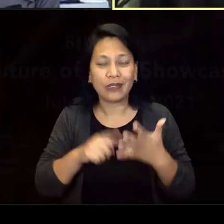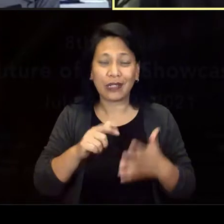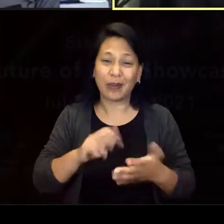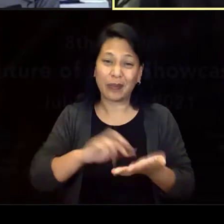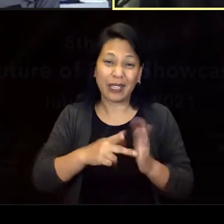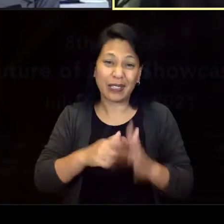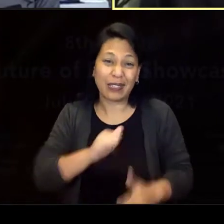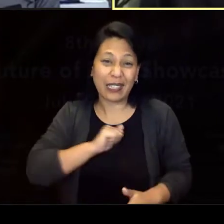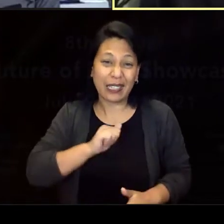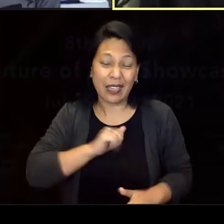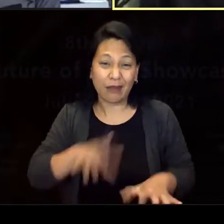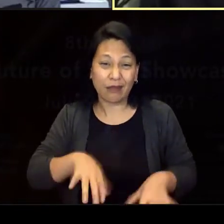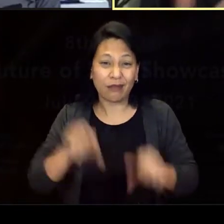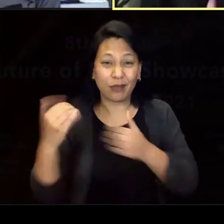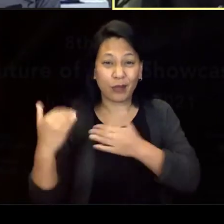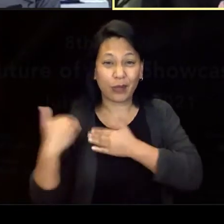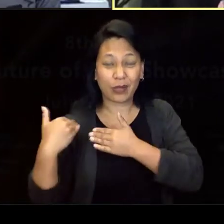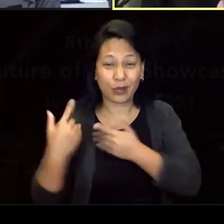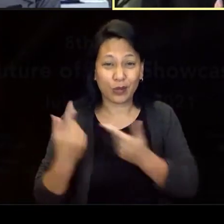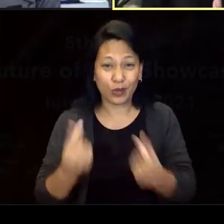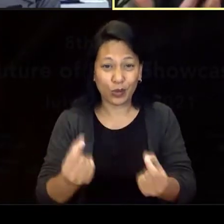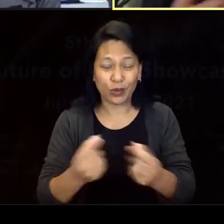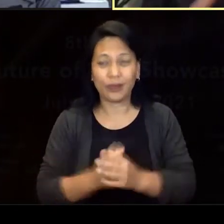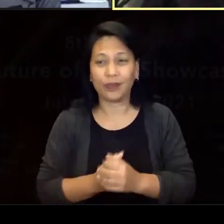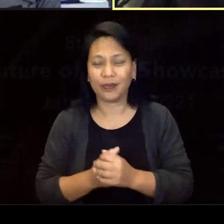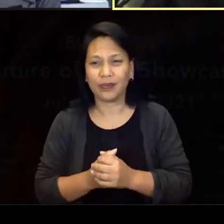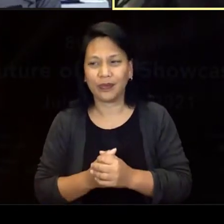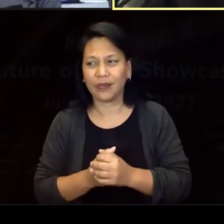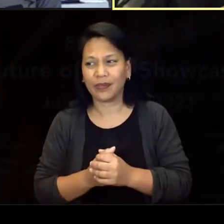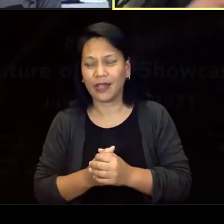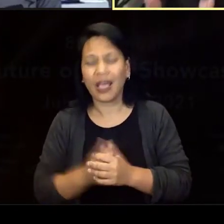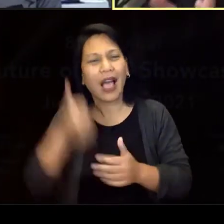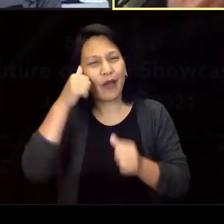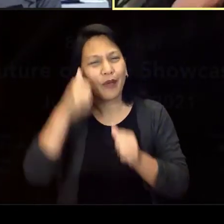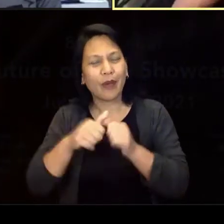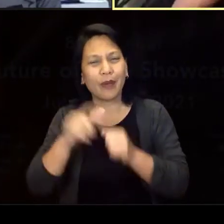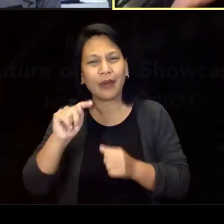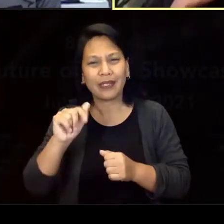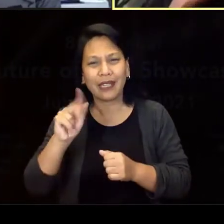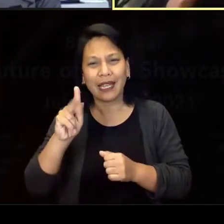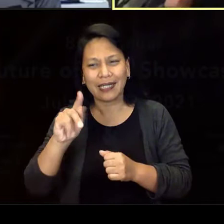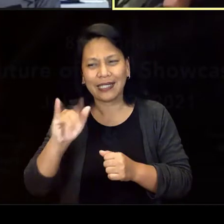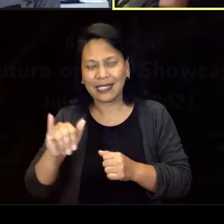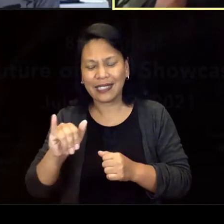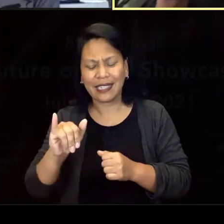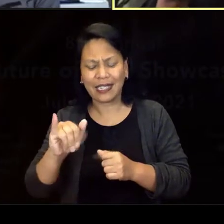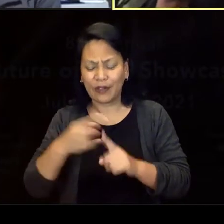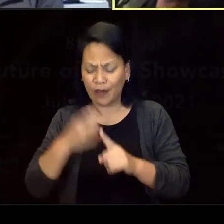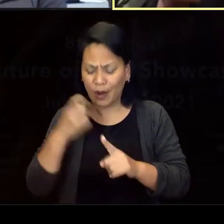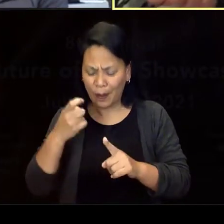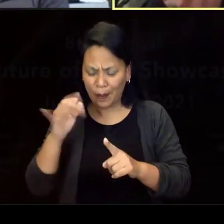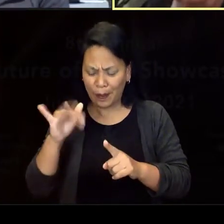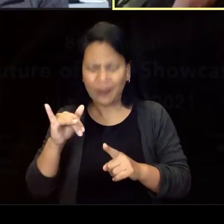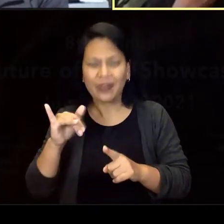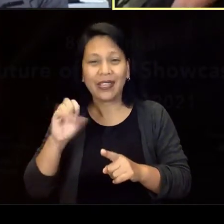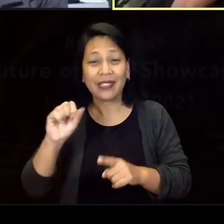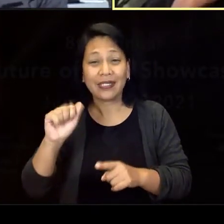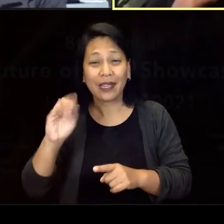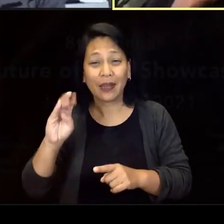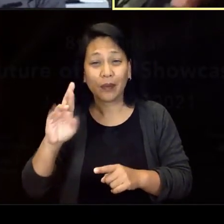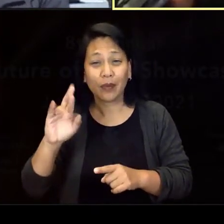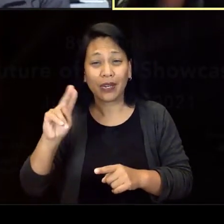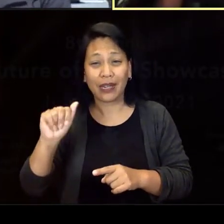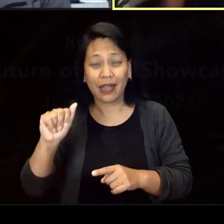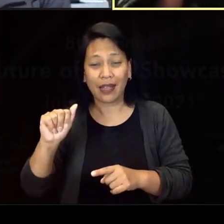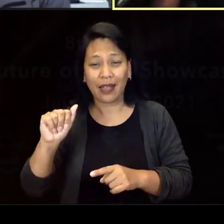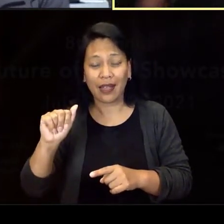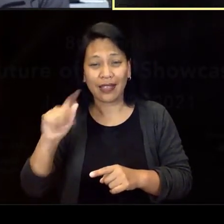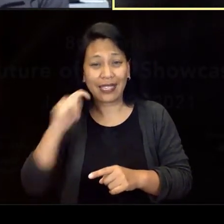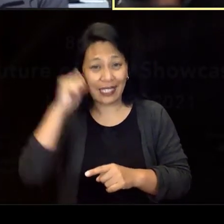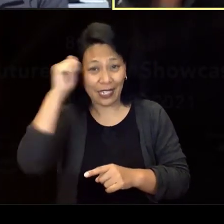And I think of, I just remember Tati Gabrielle from Sabrina the Teenage Witch, like when that just came out of